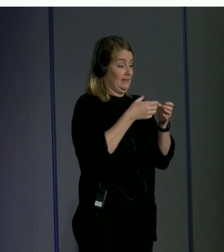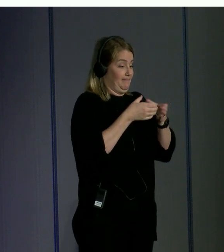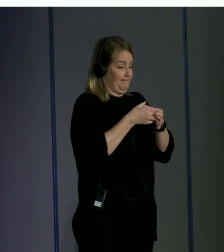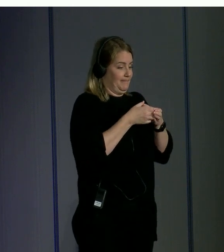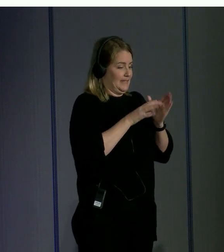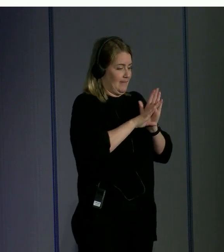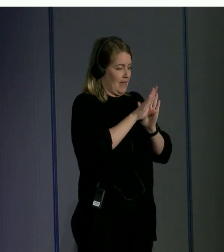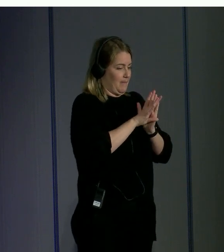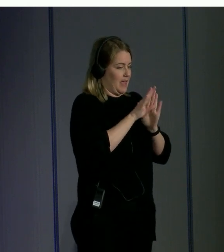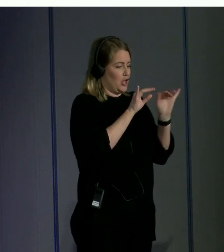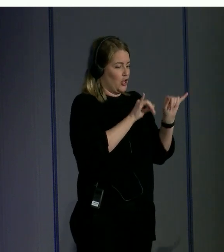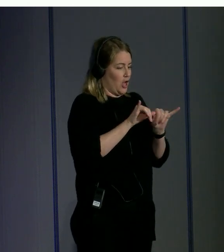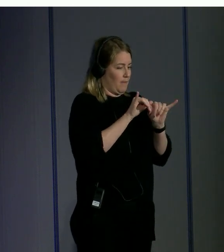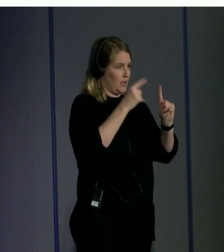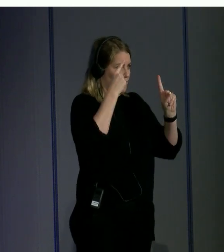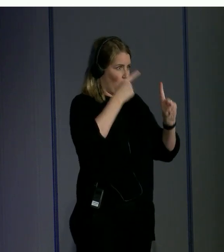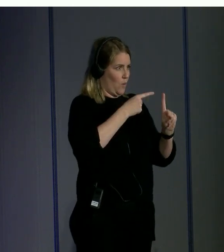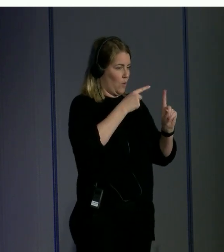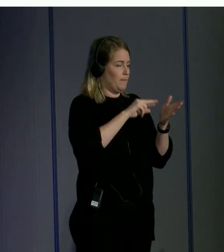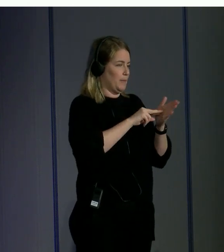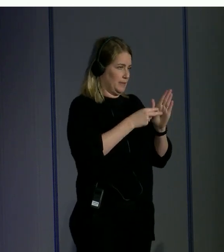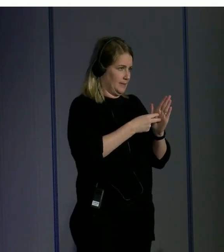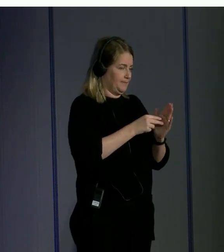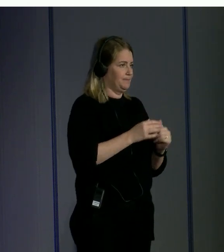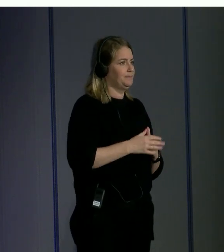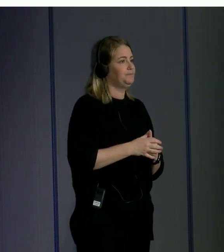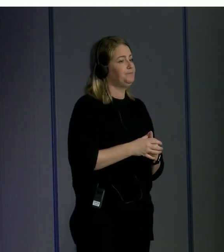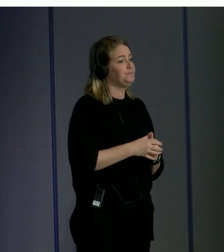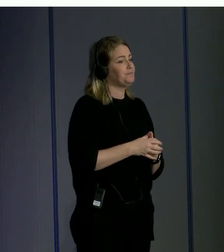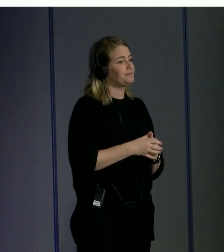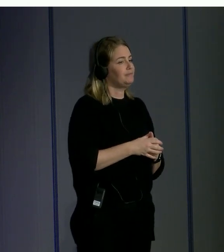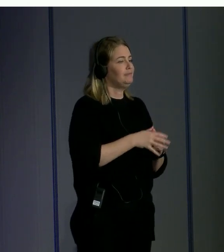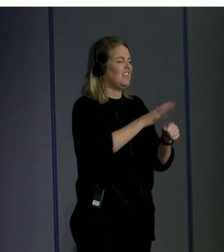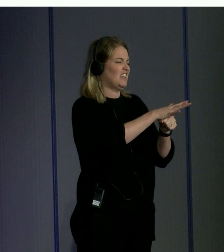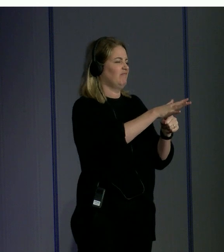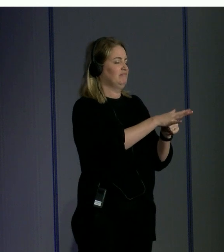and purpose. Now, enough about conceptual integrity.